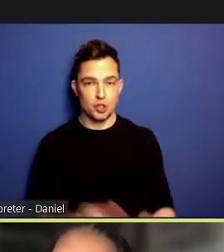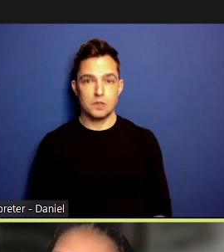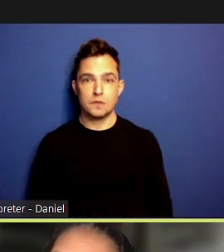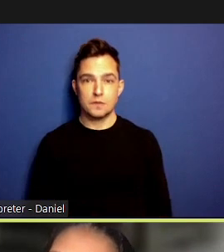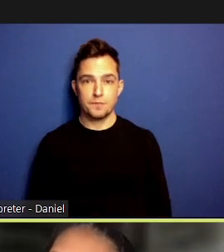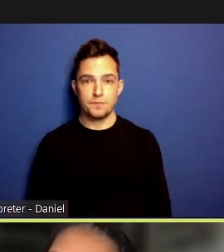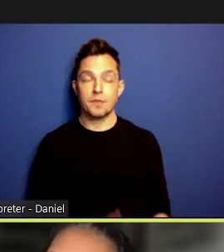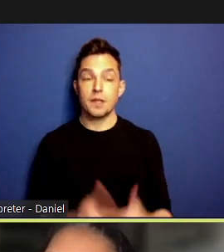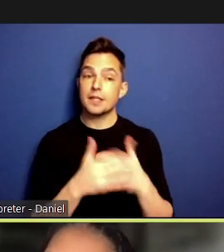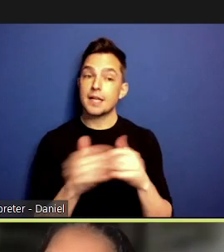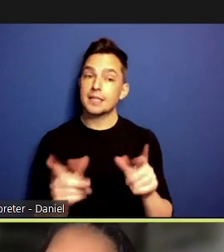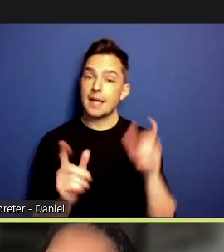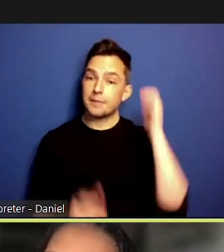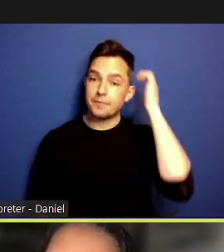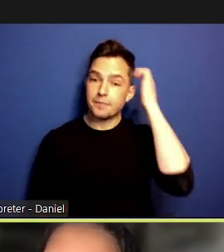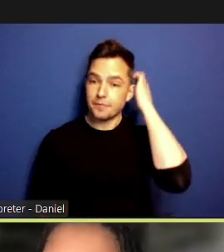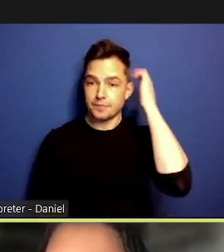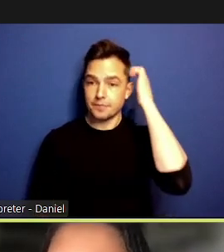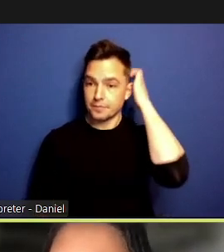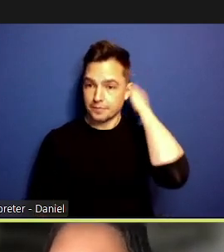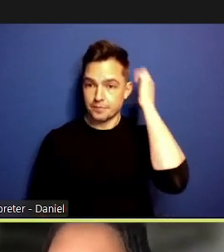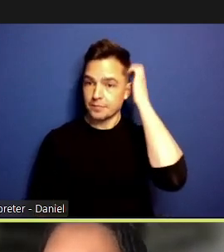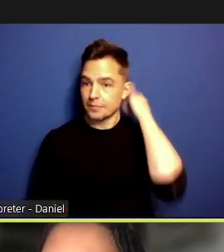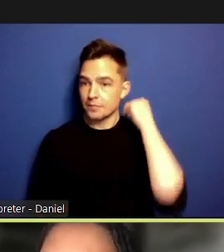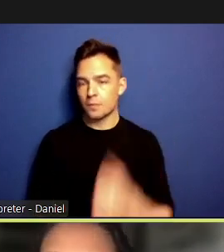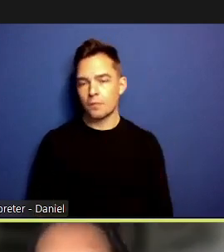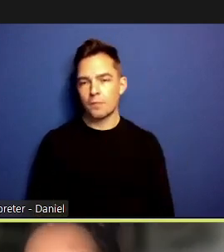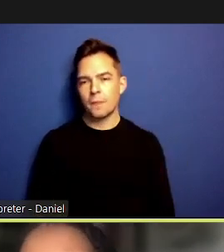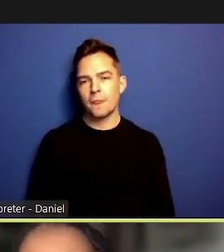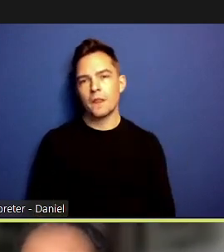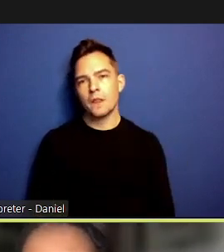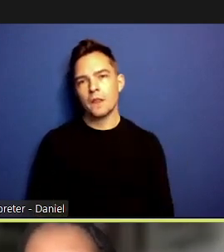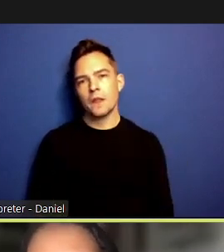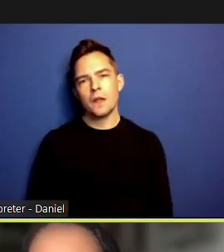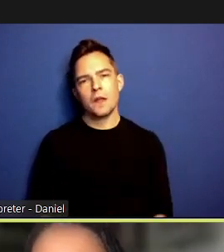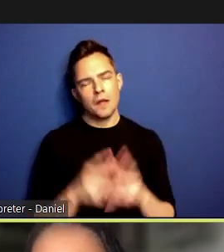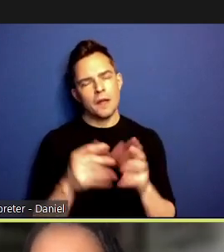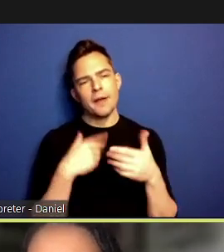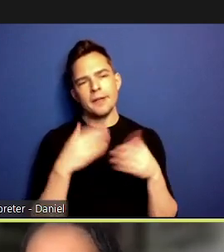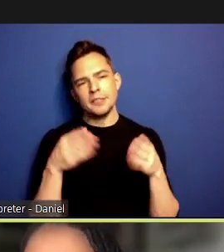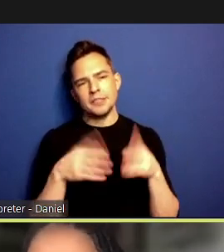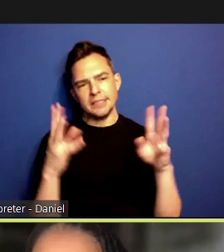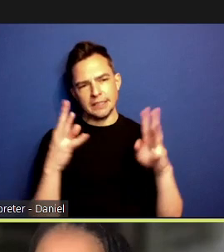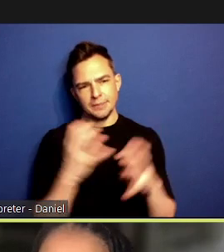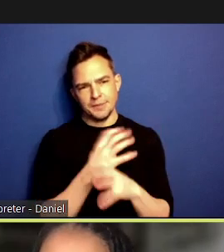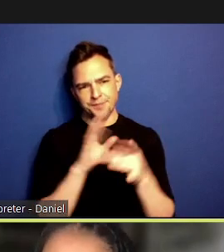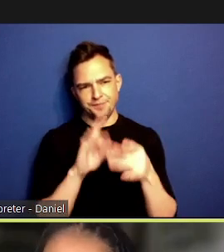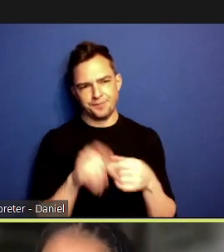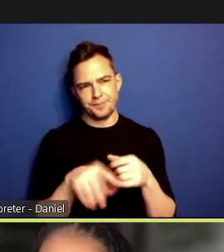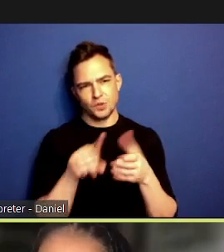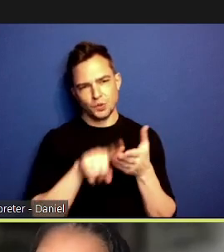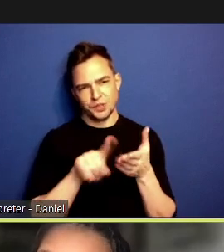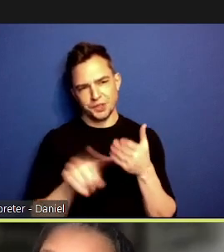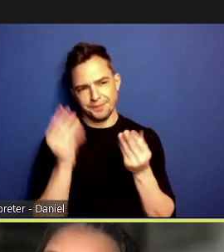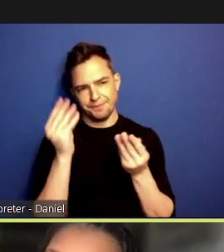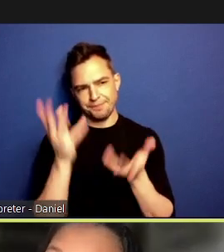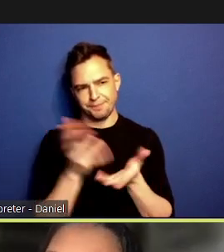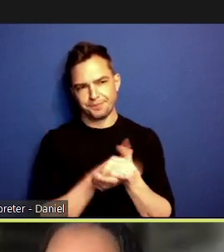Next slide, please. So addressing the complexity of research and data, you know, I often encounter